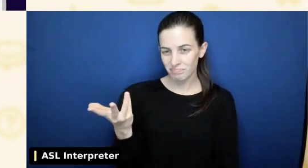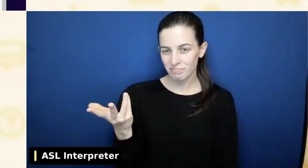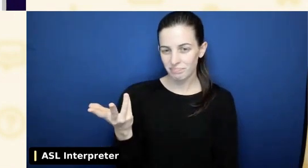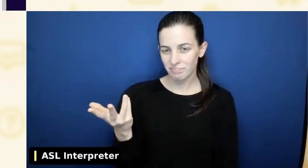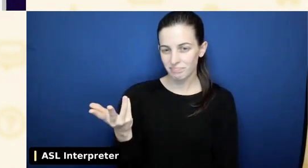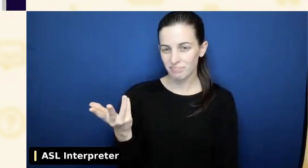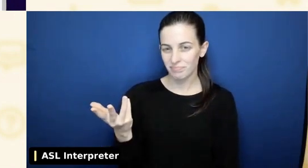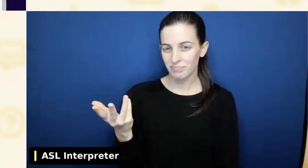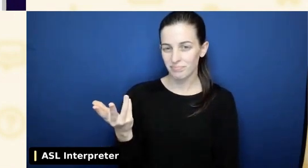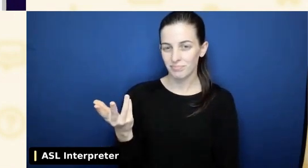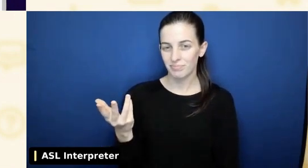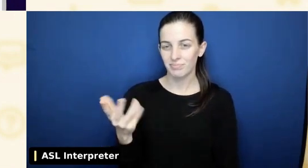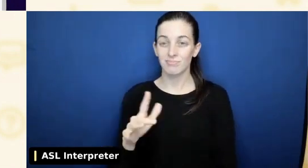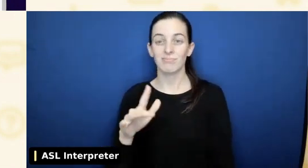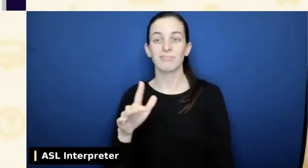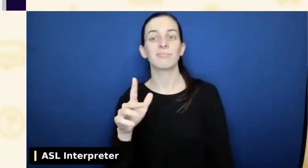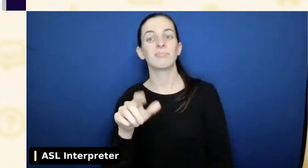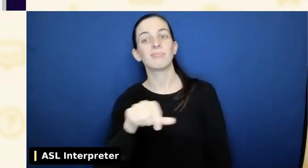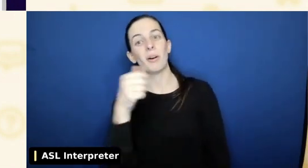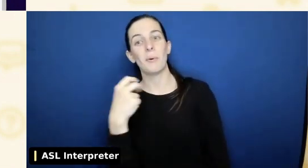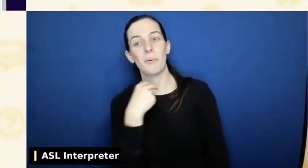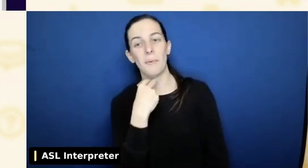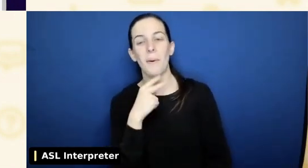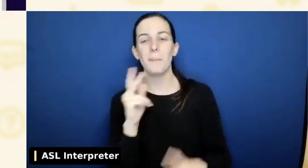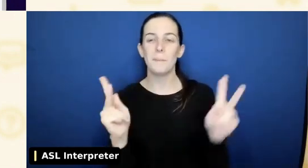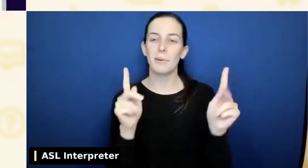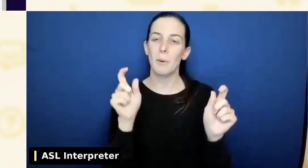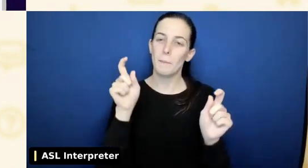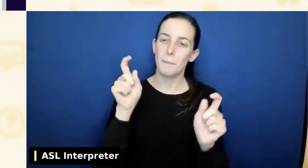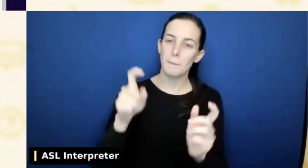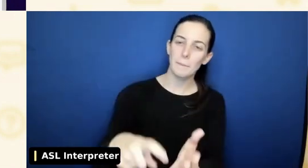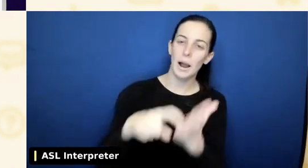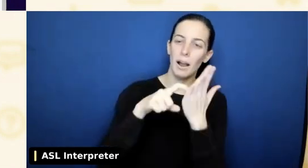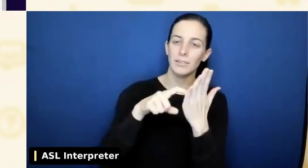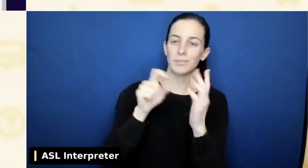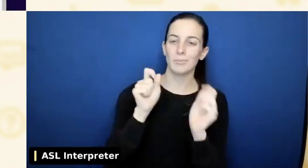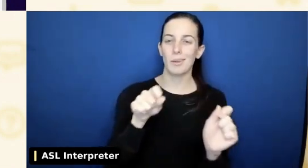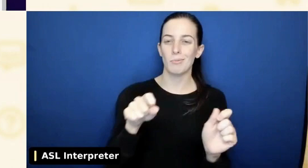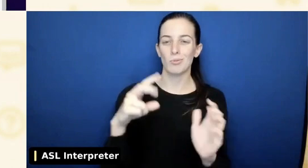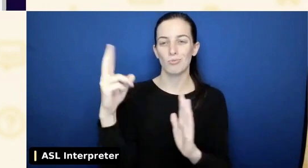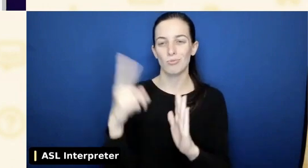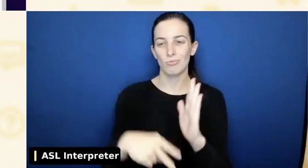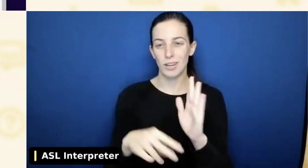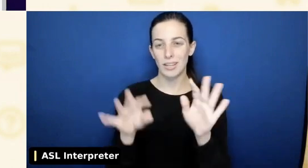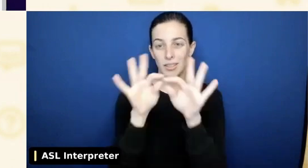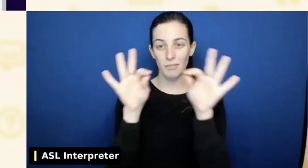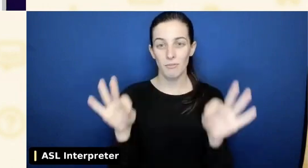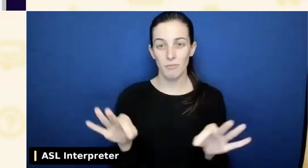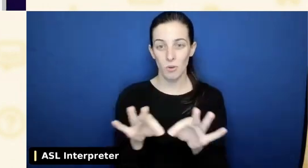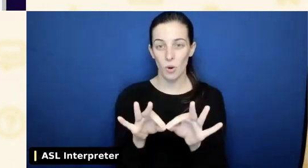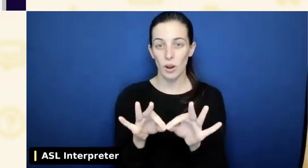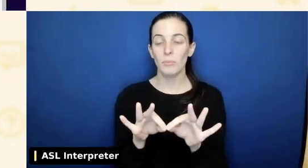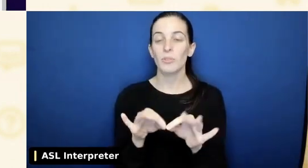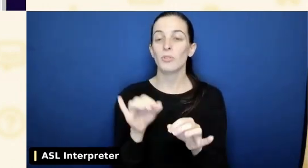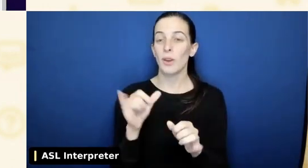People must be able to read your form. So the color contrast between text and background must be sufficient.